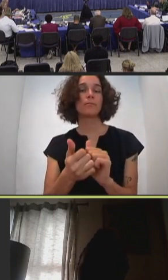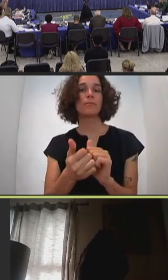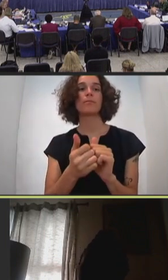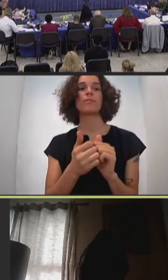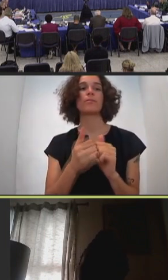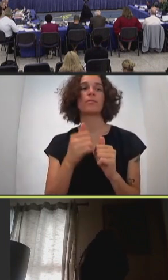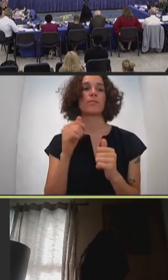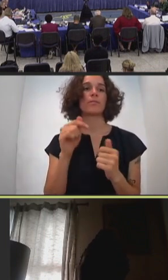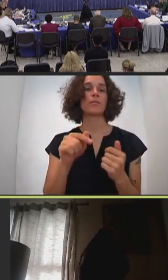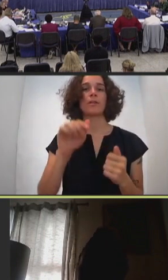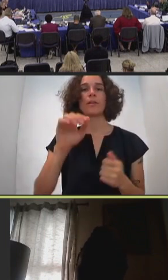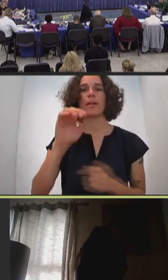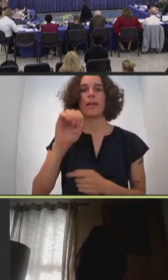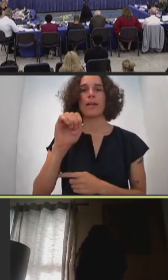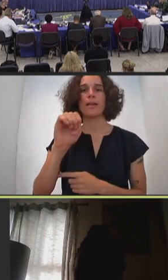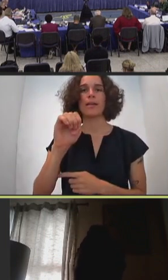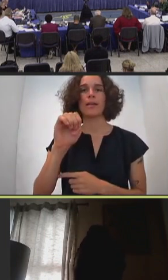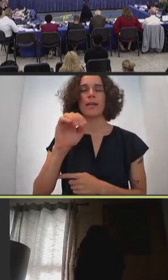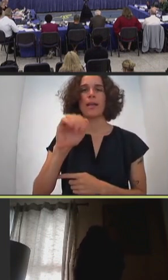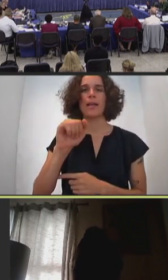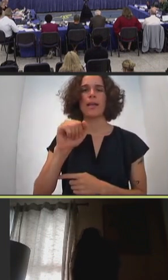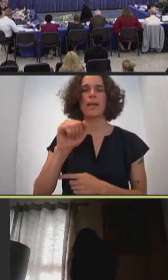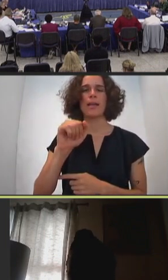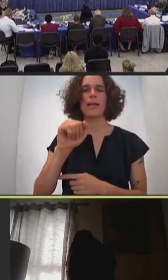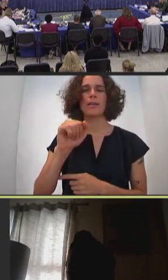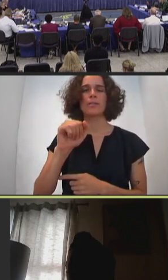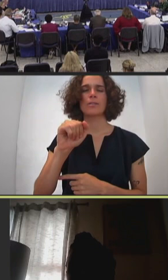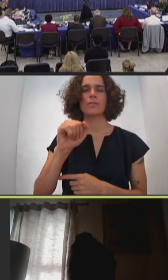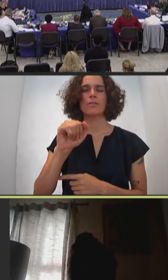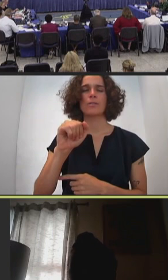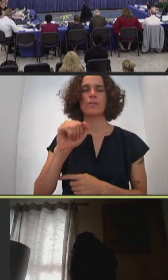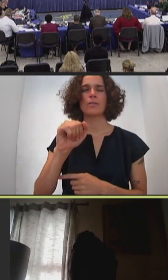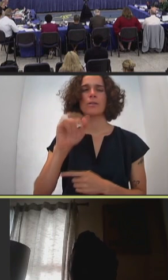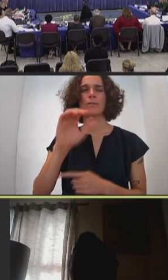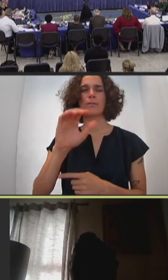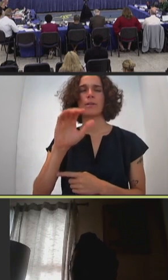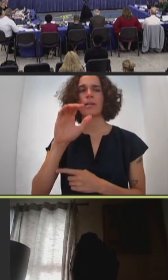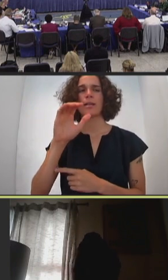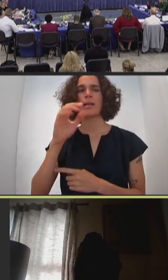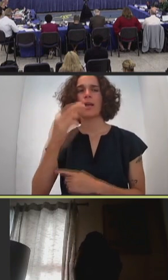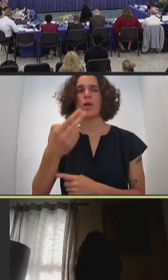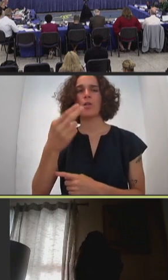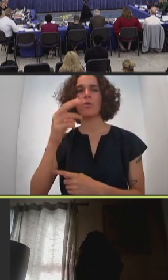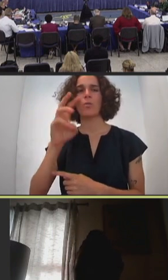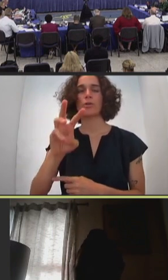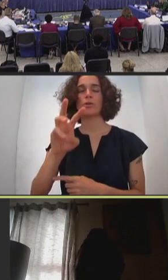which is the Arizona Community Health Workers Association, to build trust and support vaccine